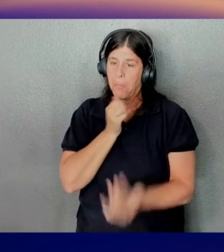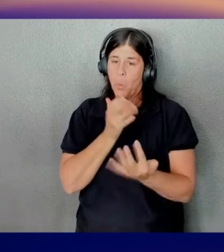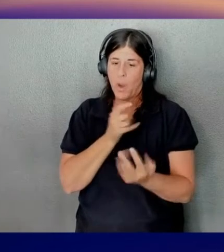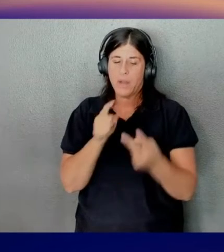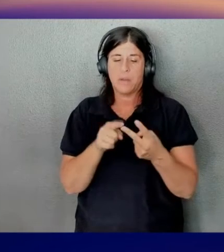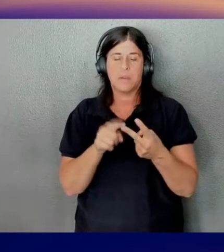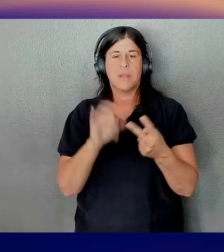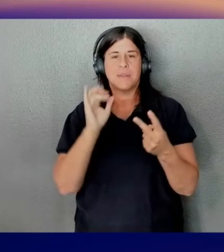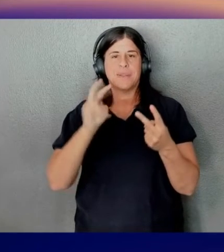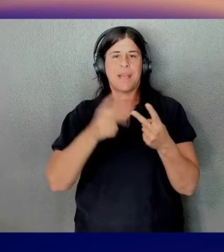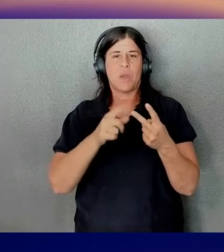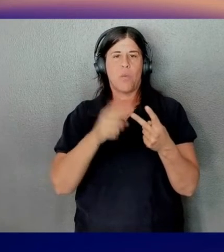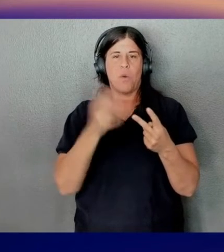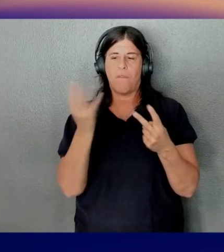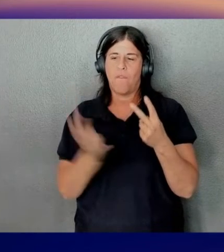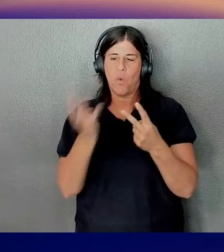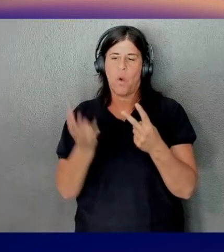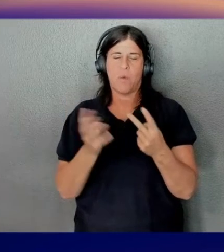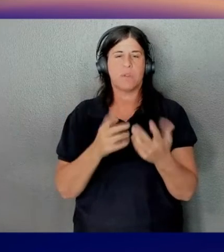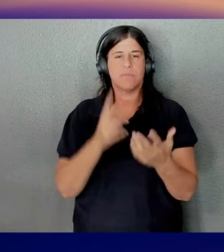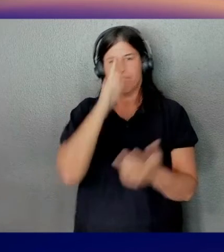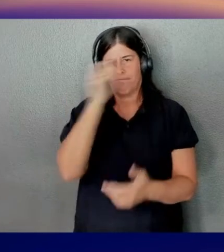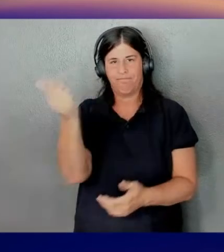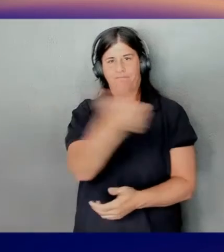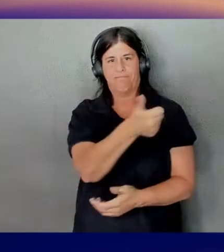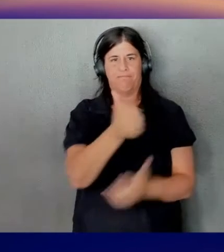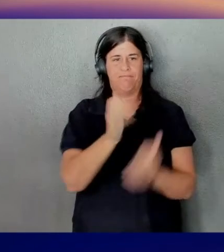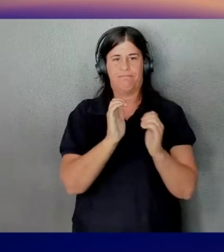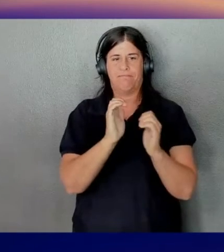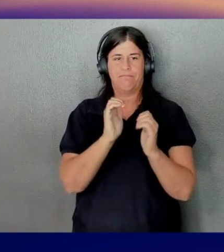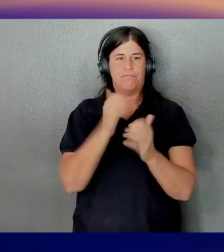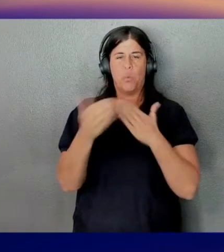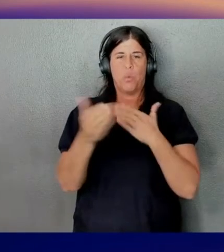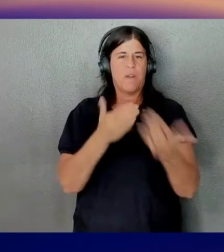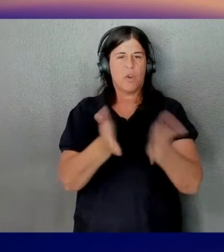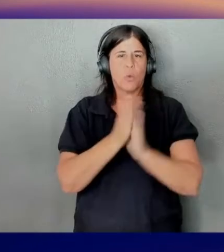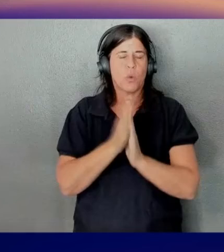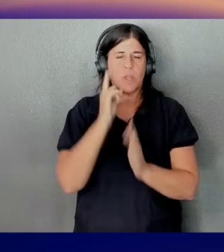it's up to you. And however, the request is, and whether the pres